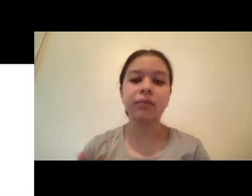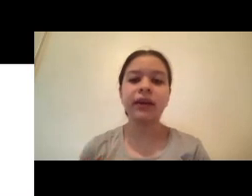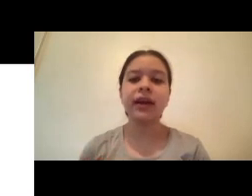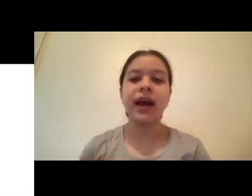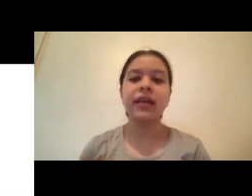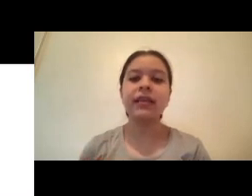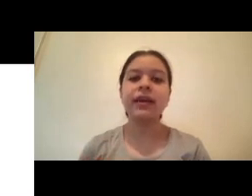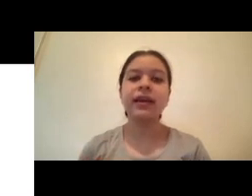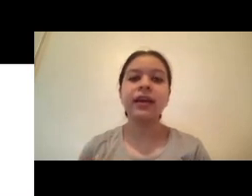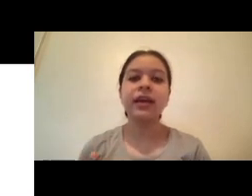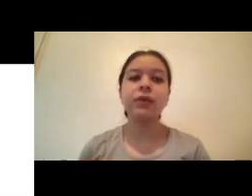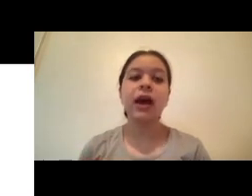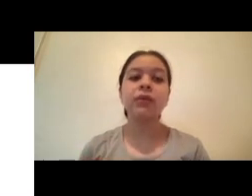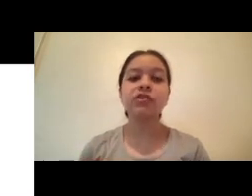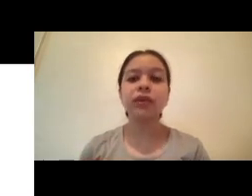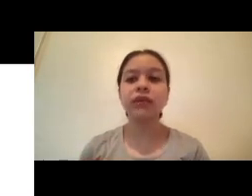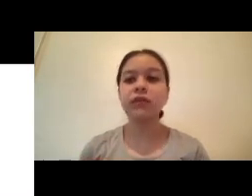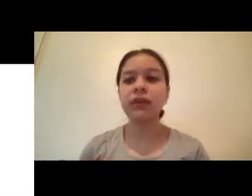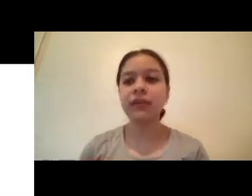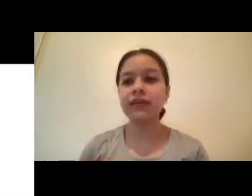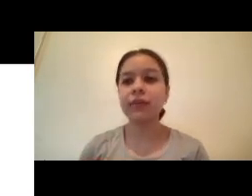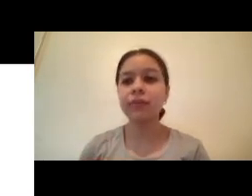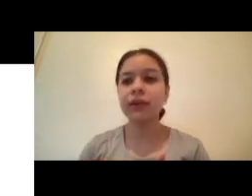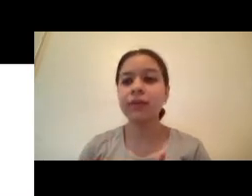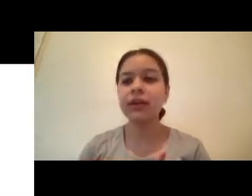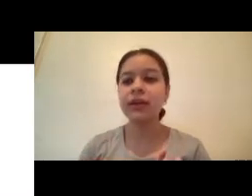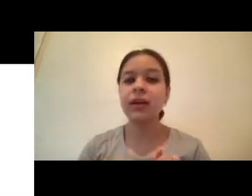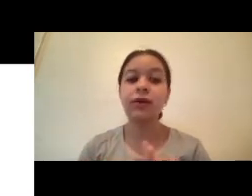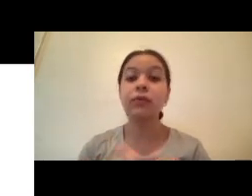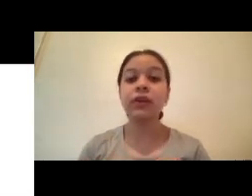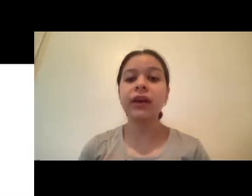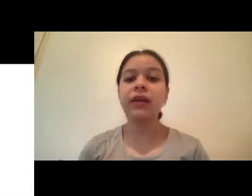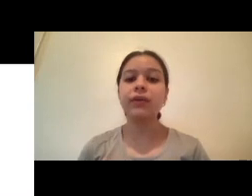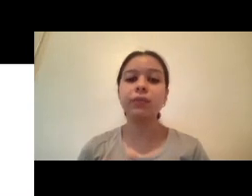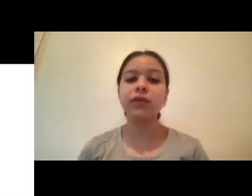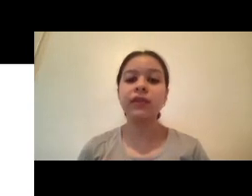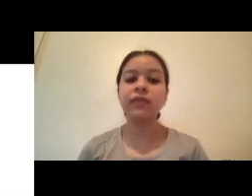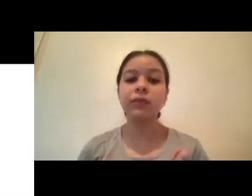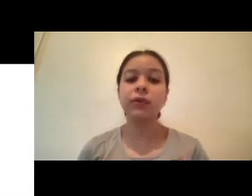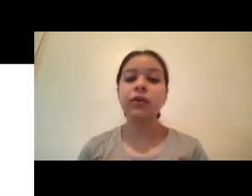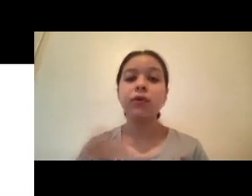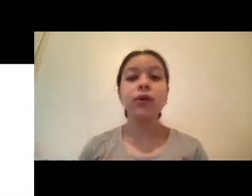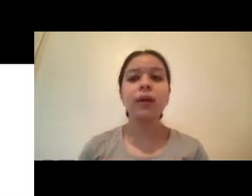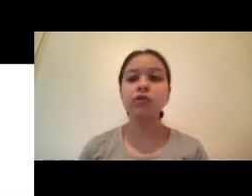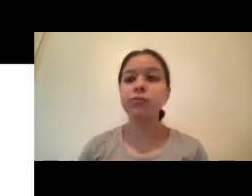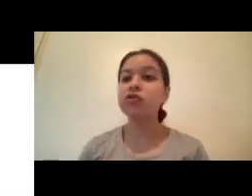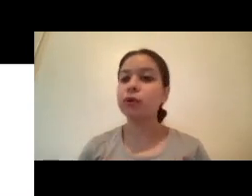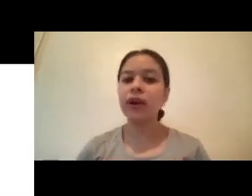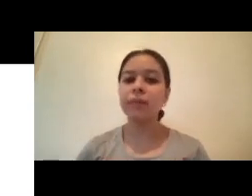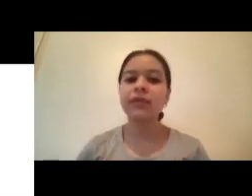But I think that if we outreach with our students, it can be it can really create a super successful programs or a bunch of programs